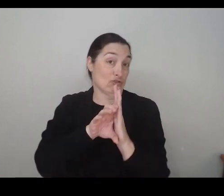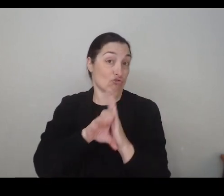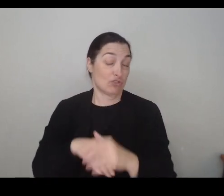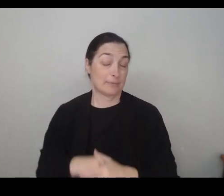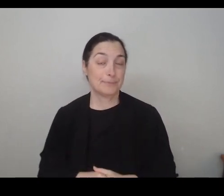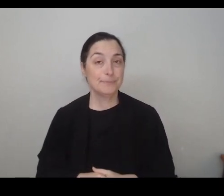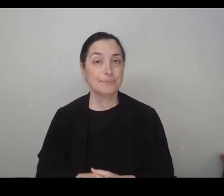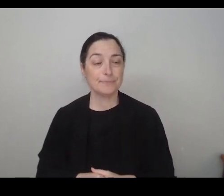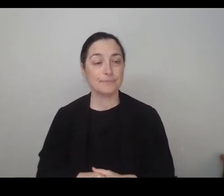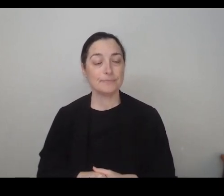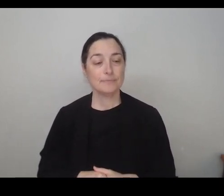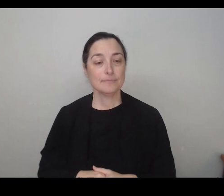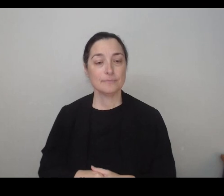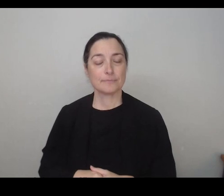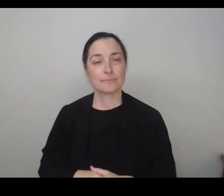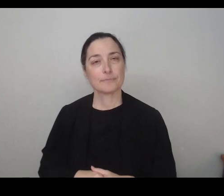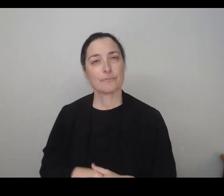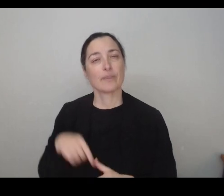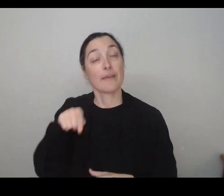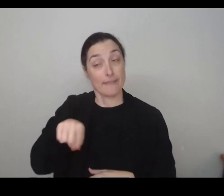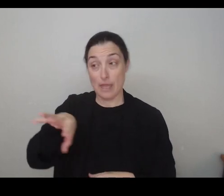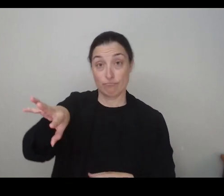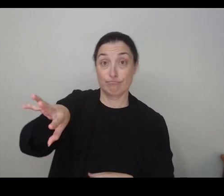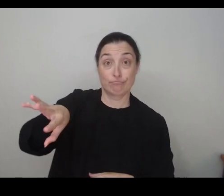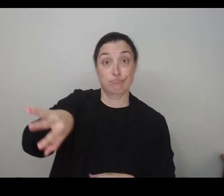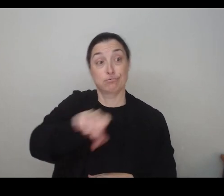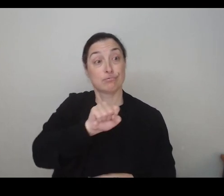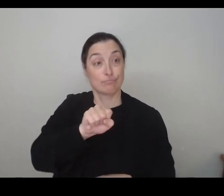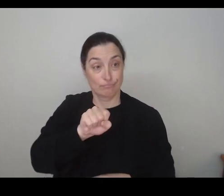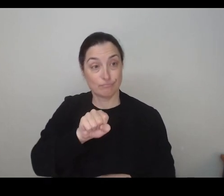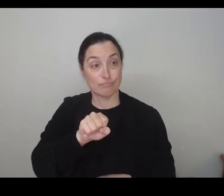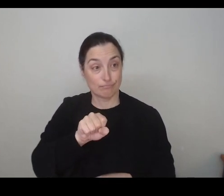An appropriation that which his apogee recently